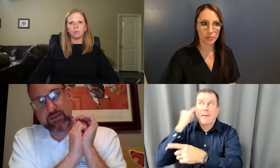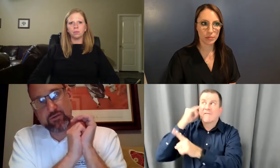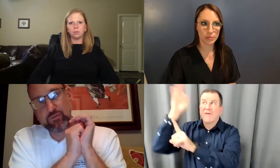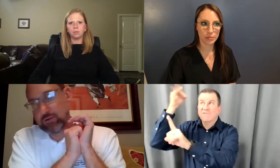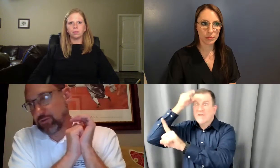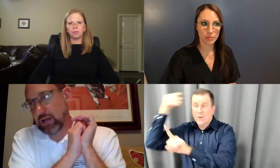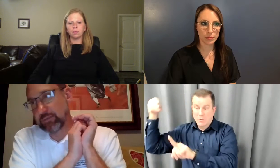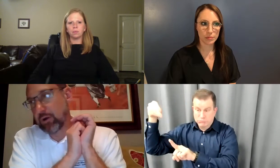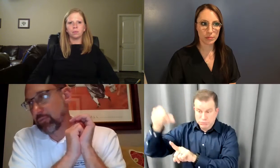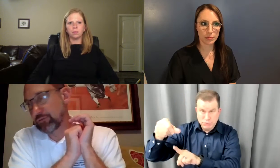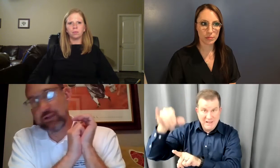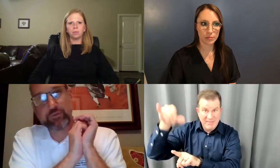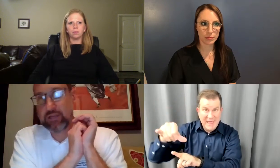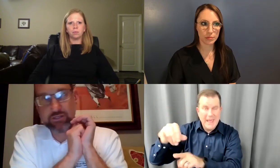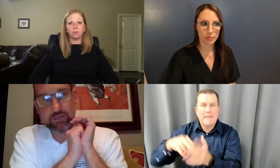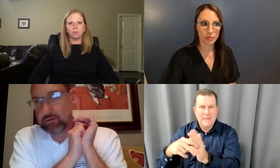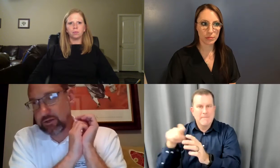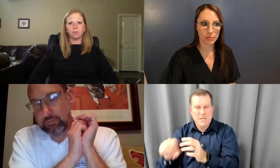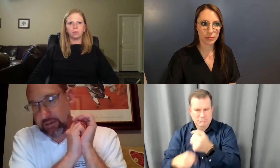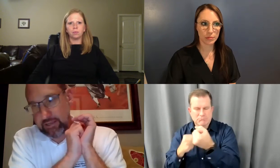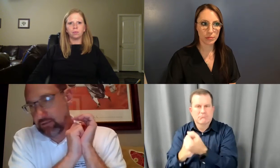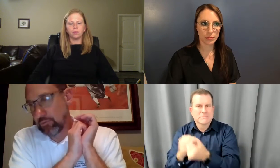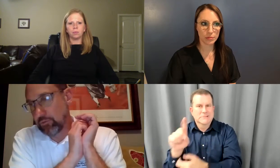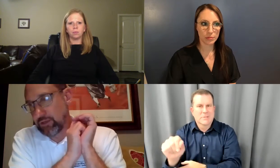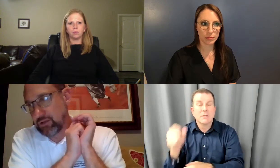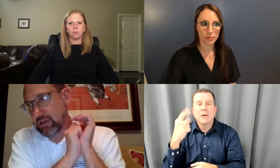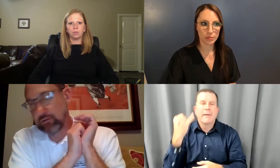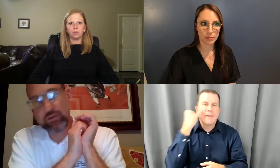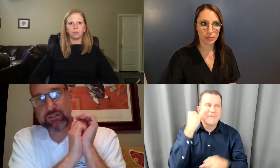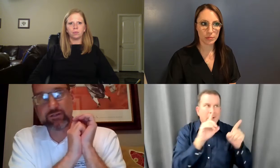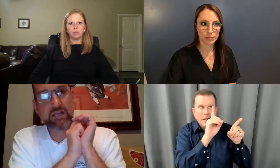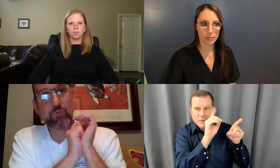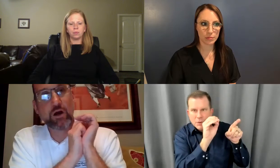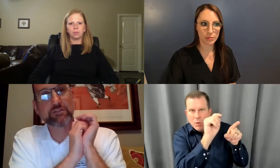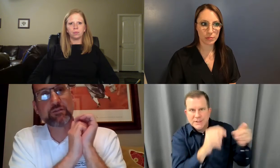So, if you've got department of transportation money, well, then you had to look at your sidewalks